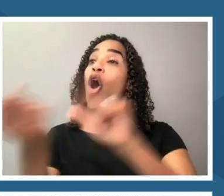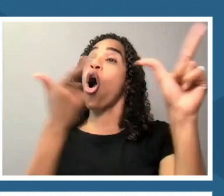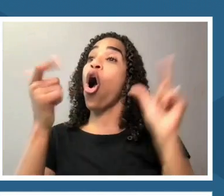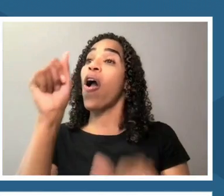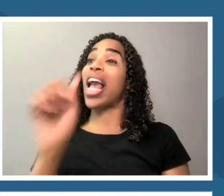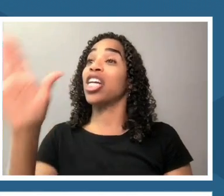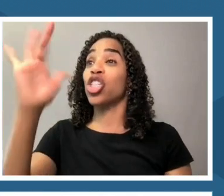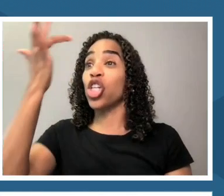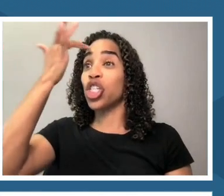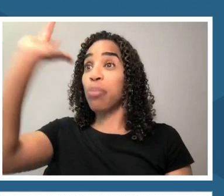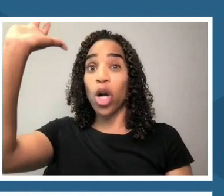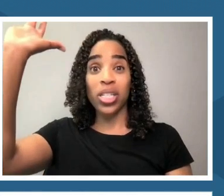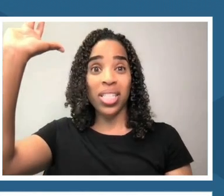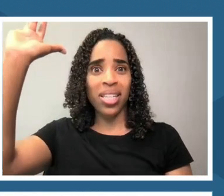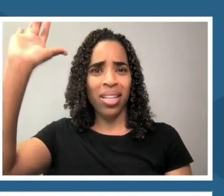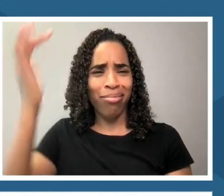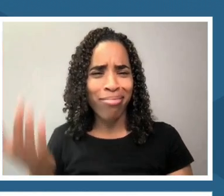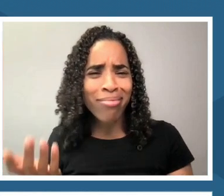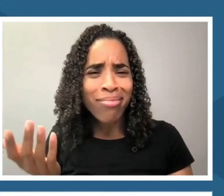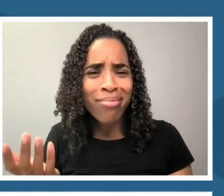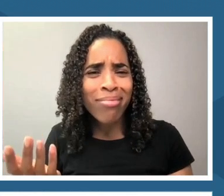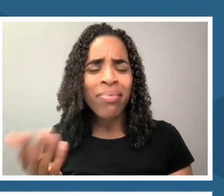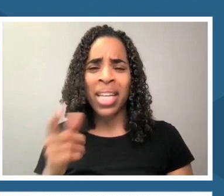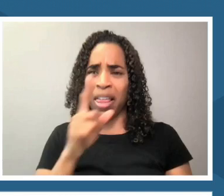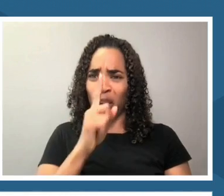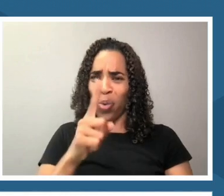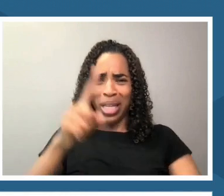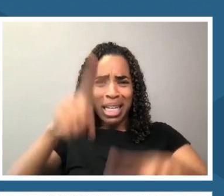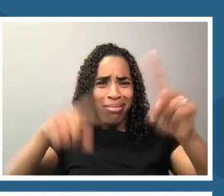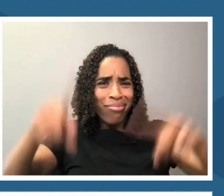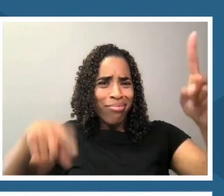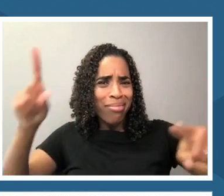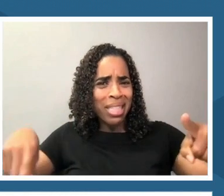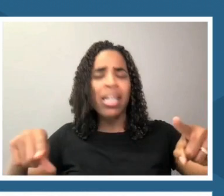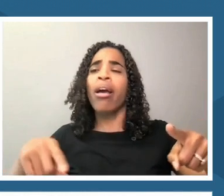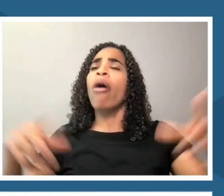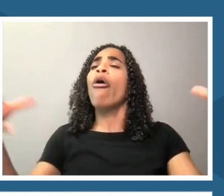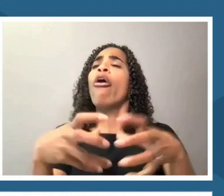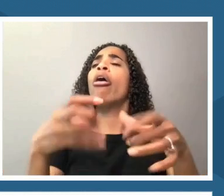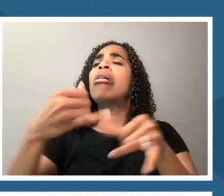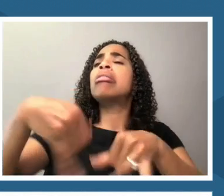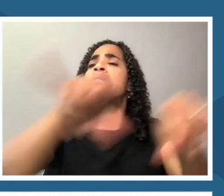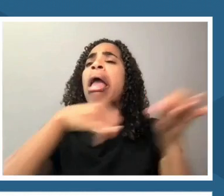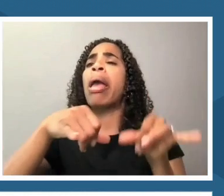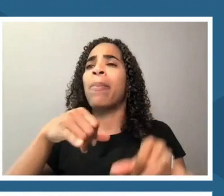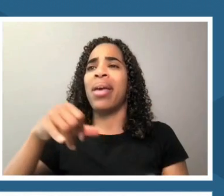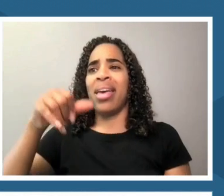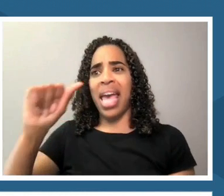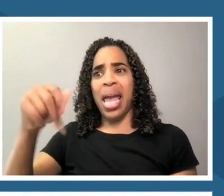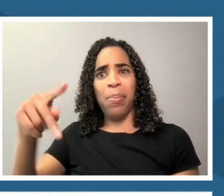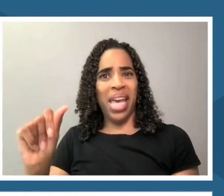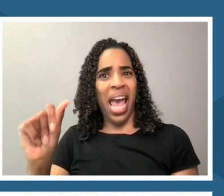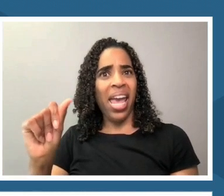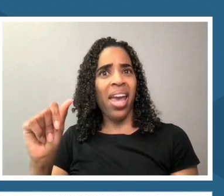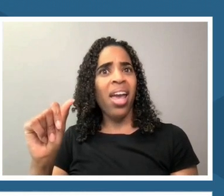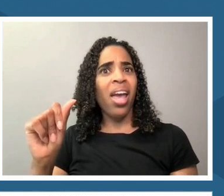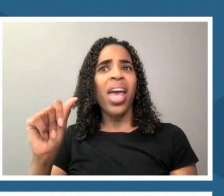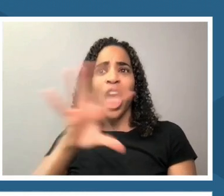most diverse racial group as a bland monolith we know the apa umbrella is